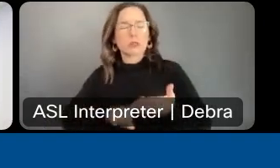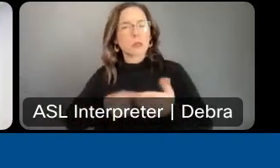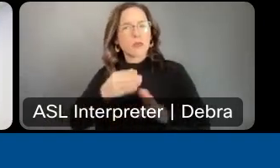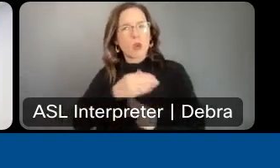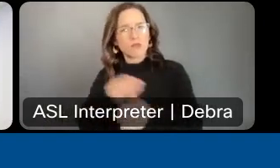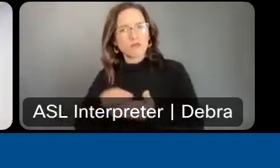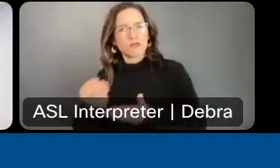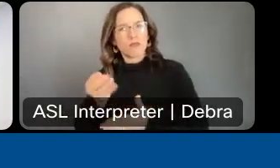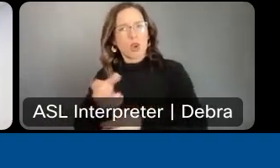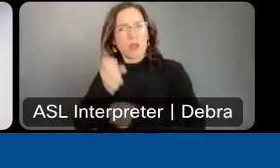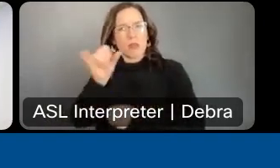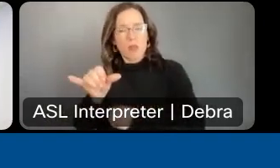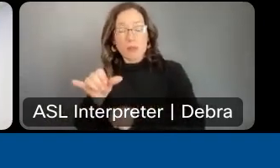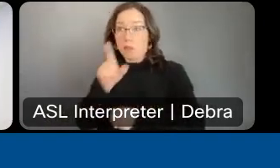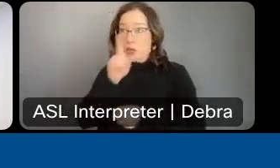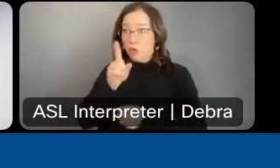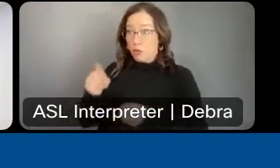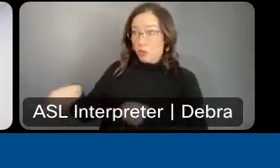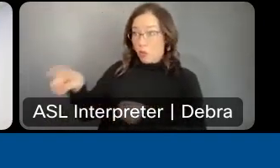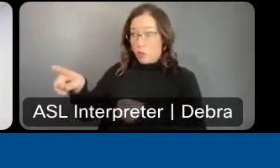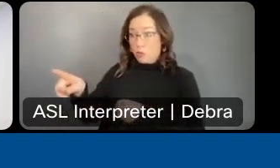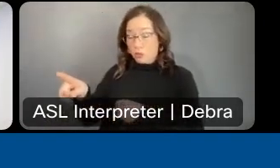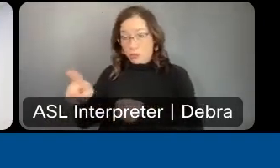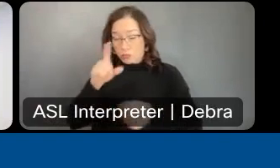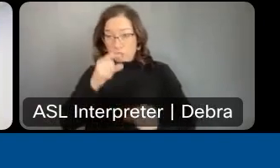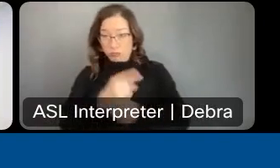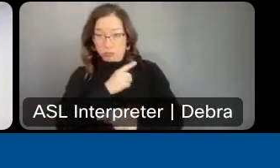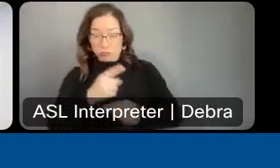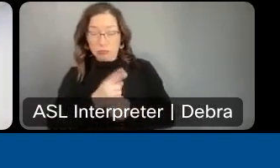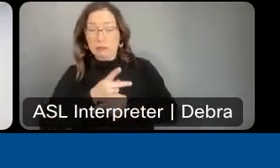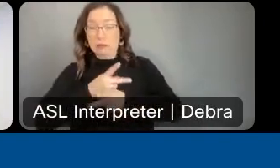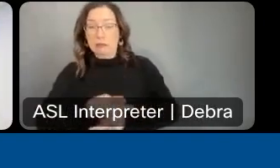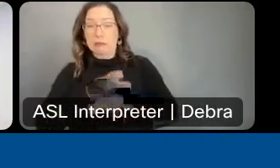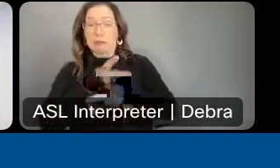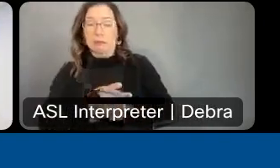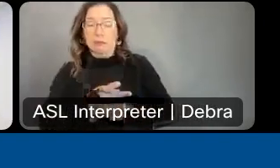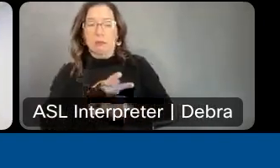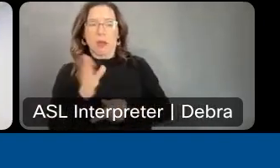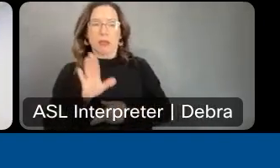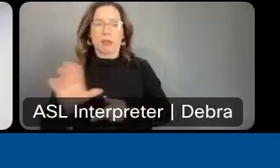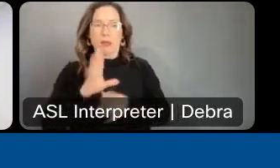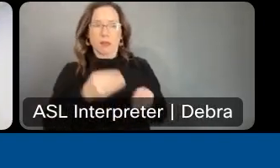to make sure that your suppliers are exercising proper due care in what they're supplying to your customers.